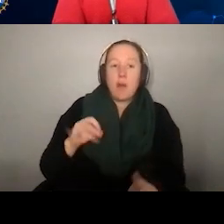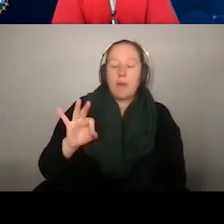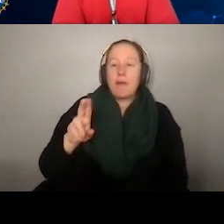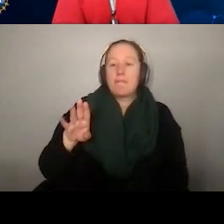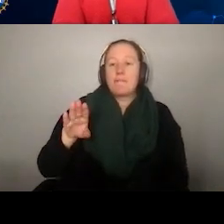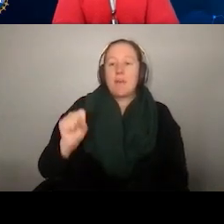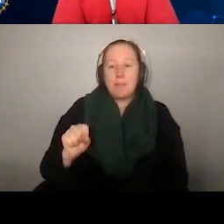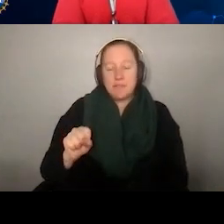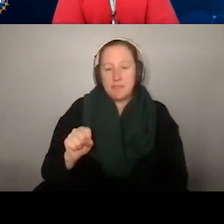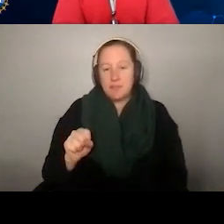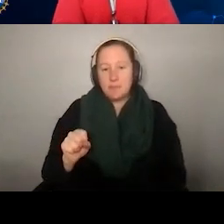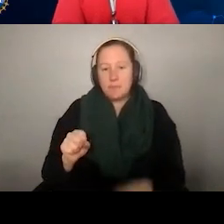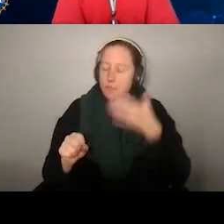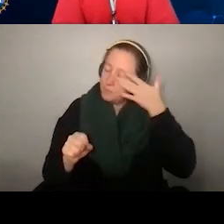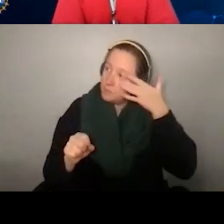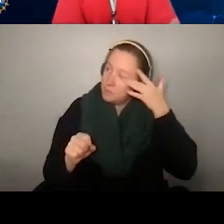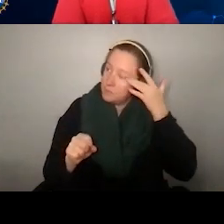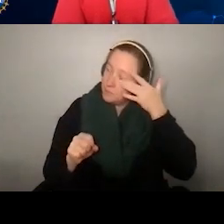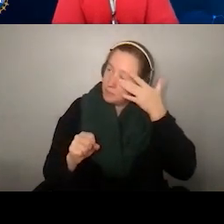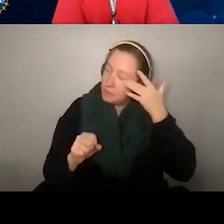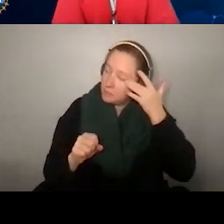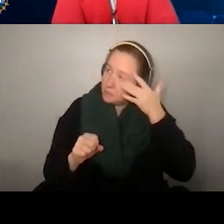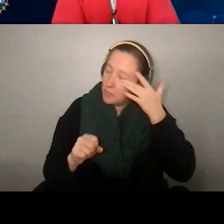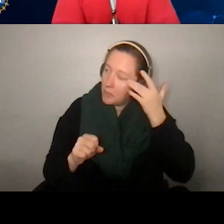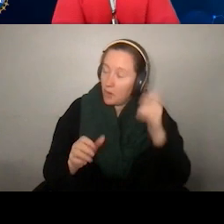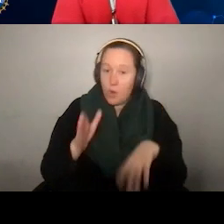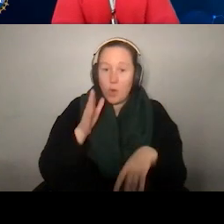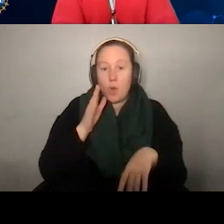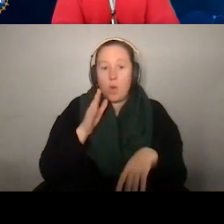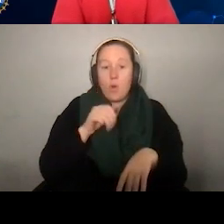also be impacted by canceling funds. However, it is very important to pay